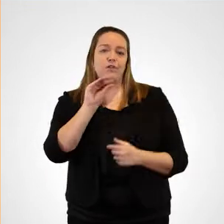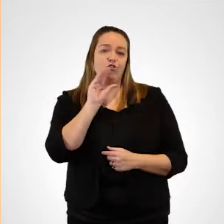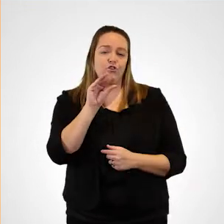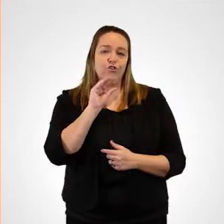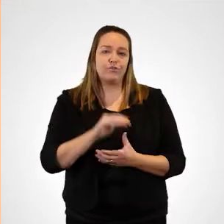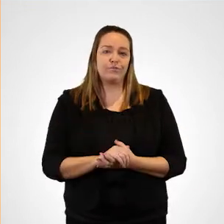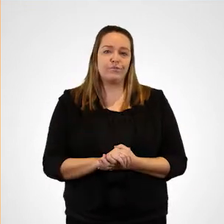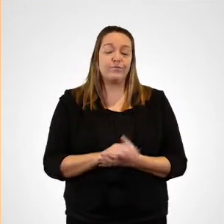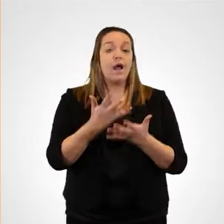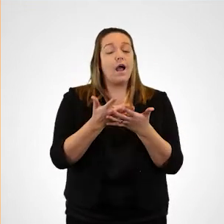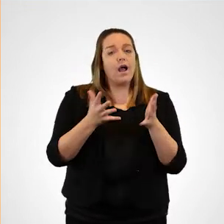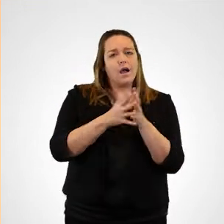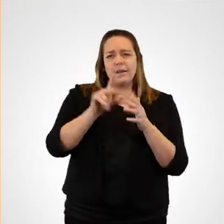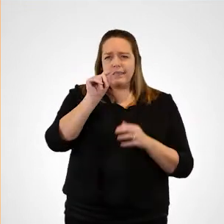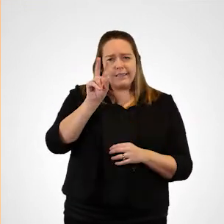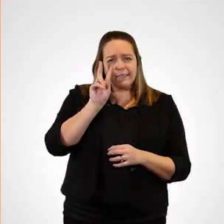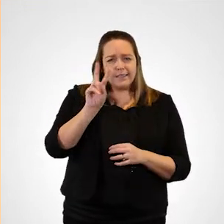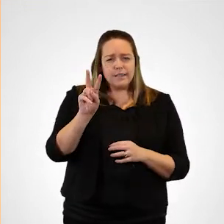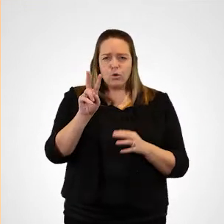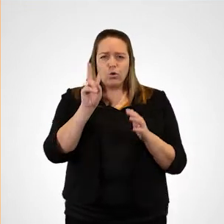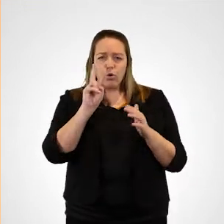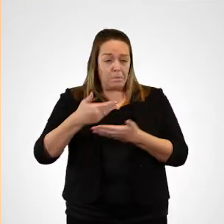and we can see this by looking at very tiny babies